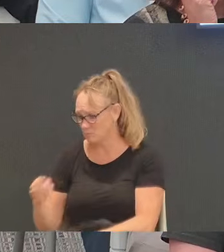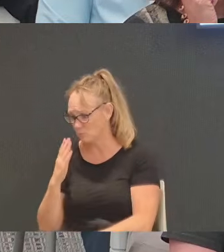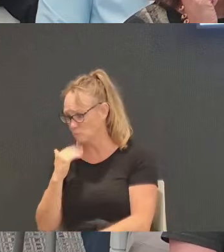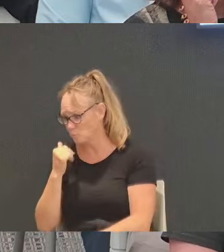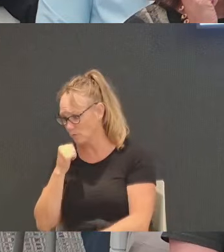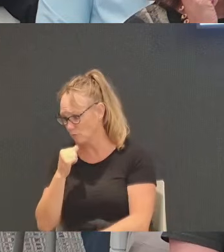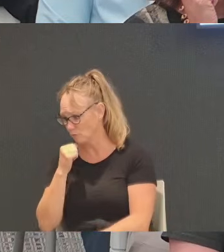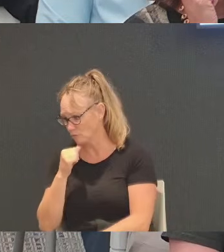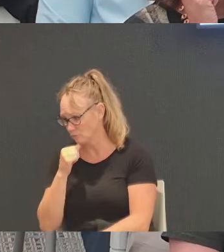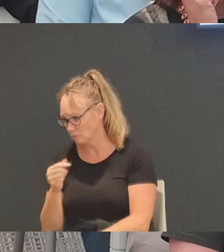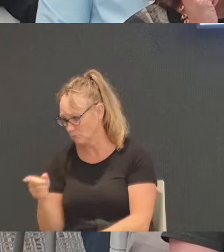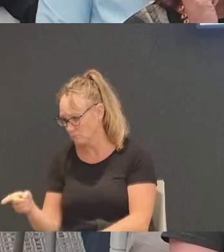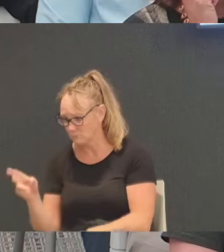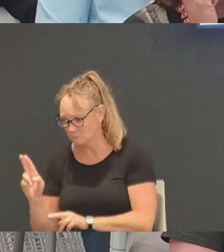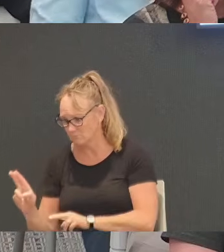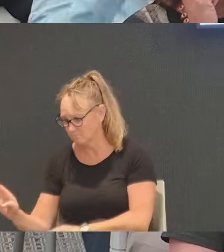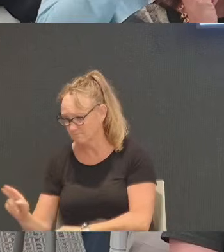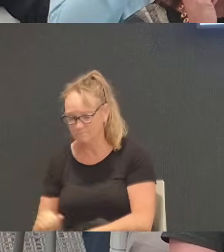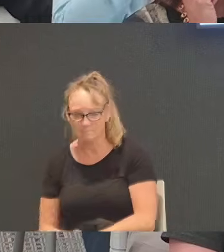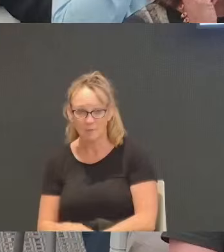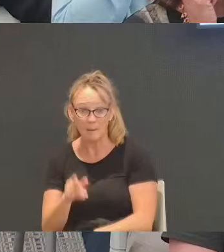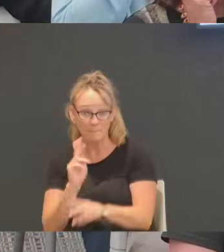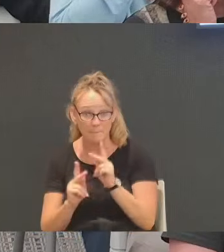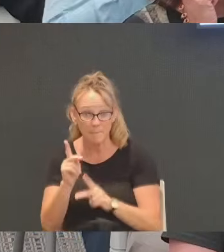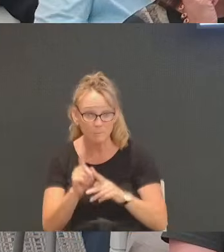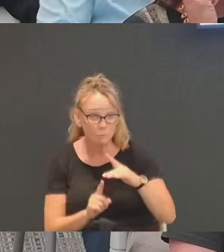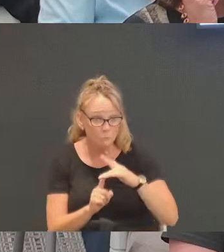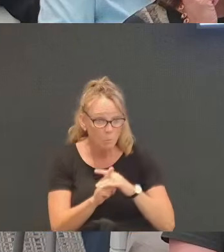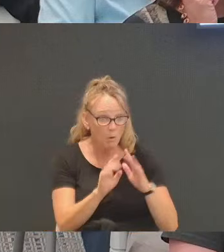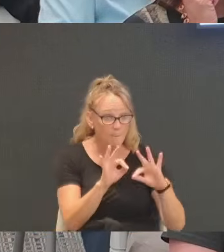Many showed up to her funeral, friends and family sharing beautiful stories about her